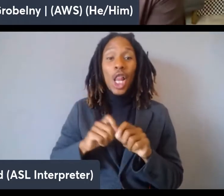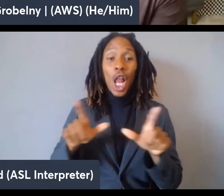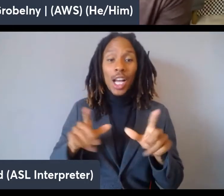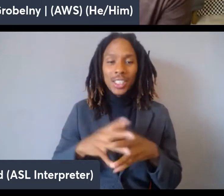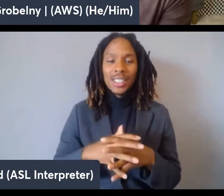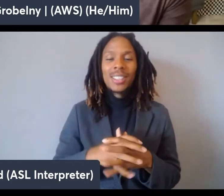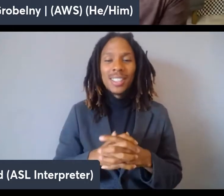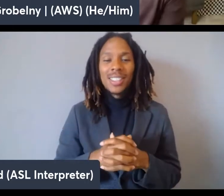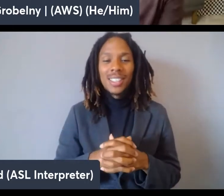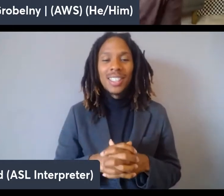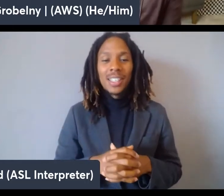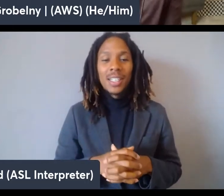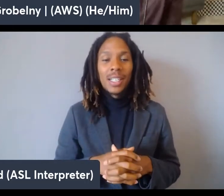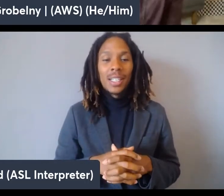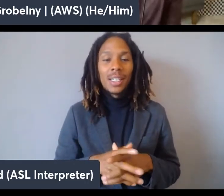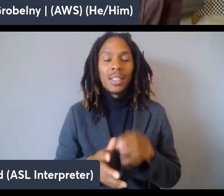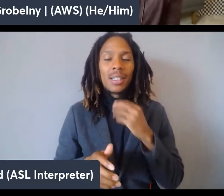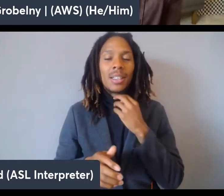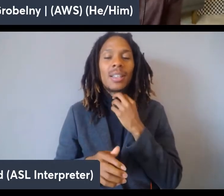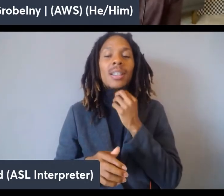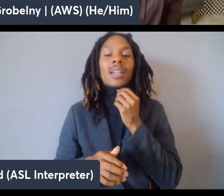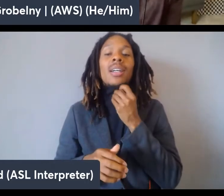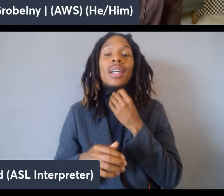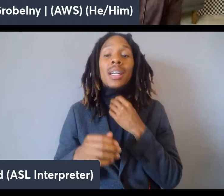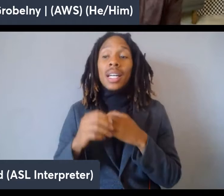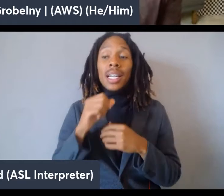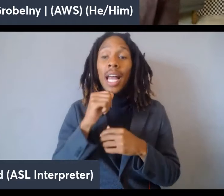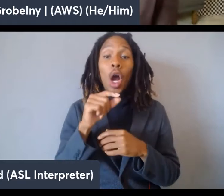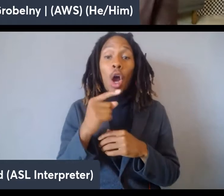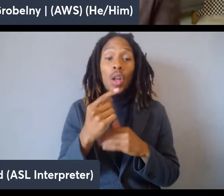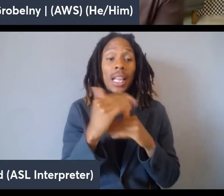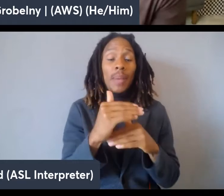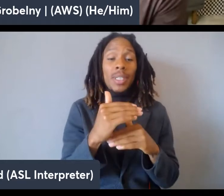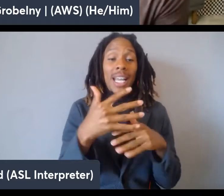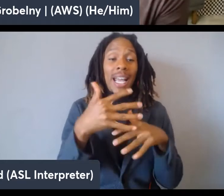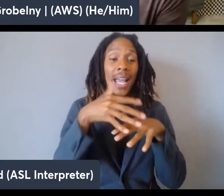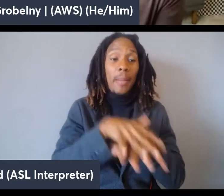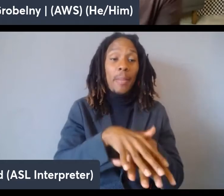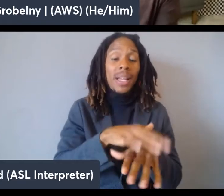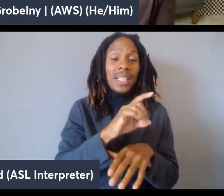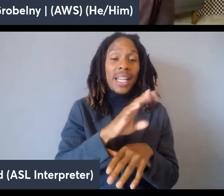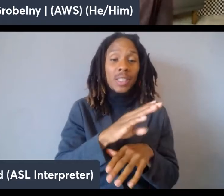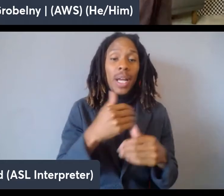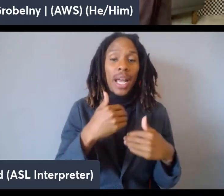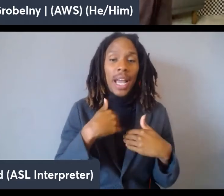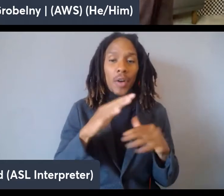Now you can not just embed the whole dashboard and have it on your dedicated analytics page,